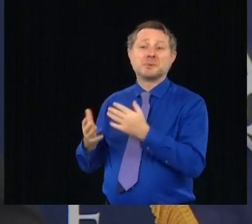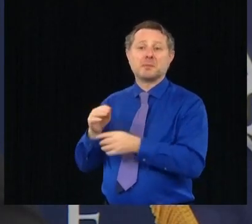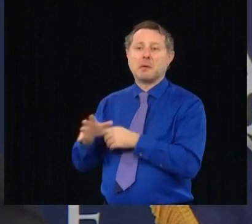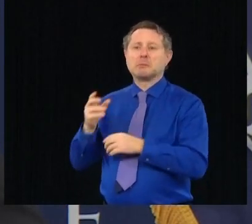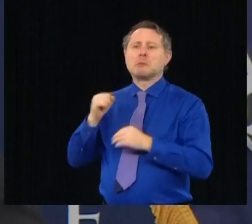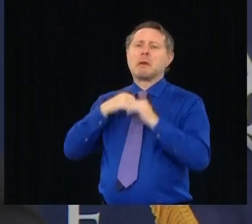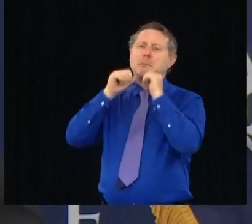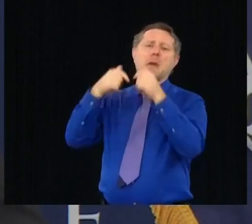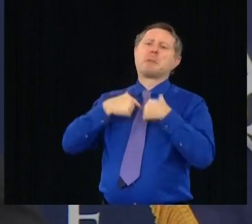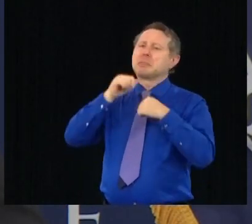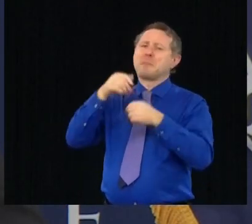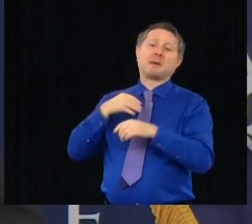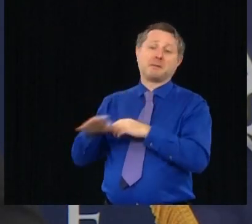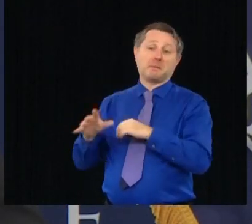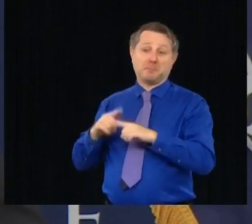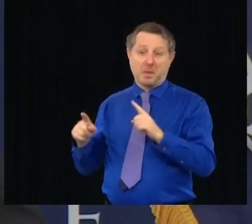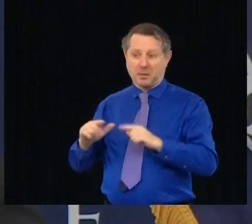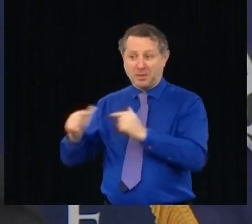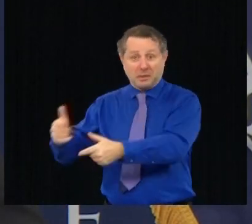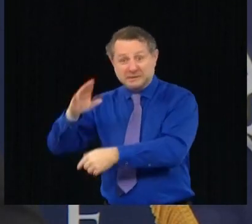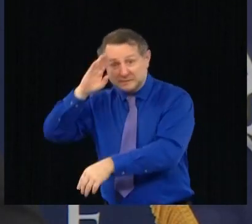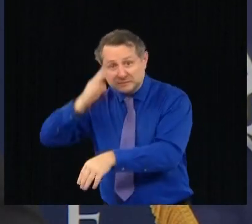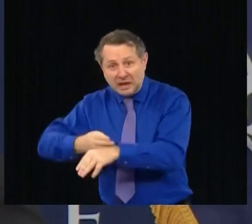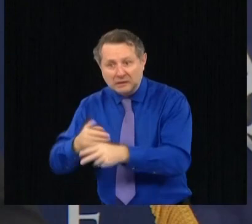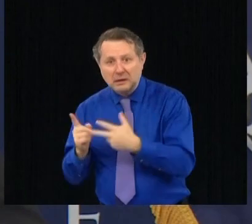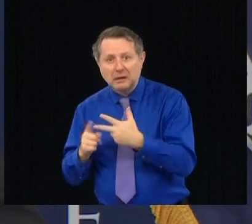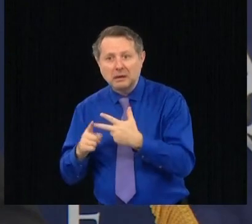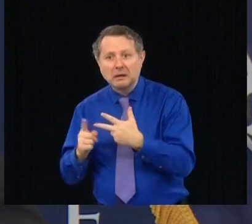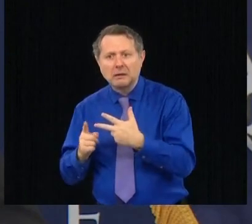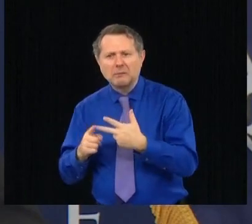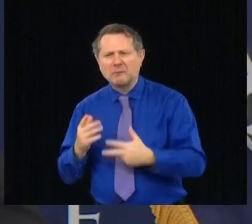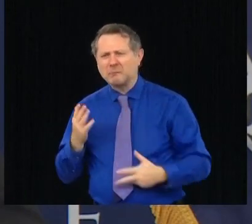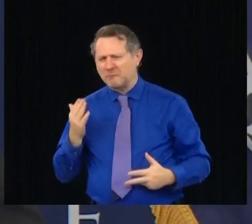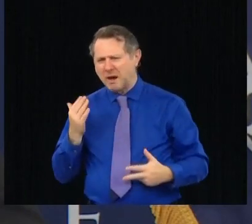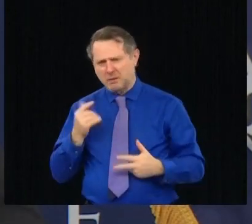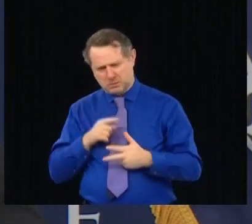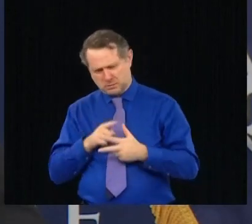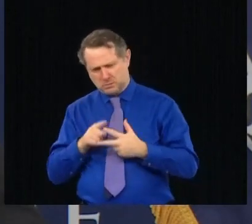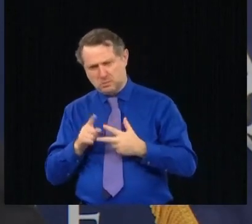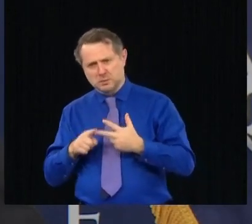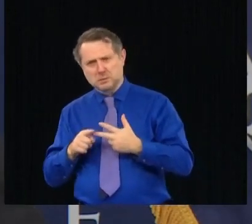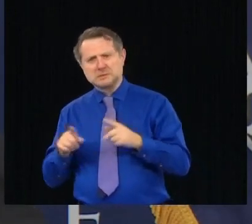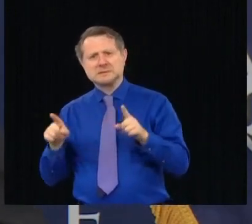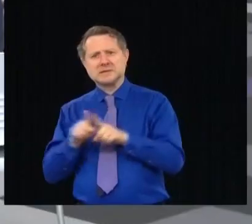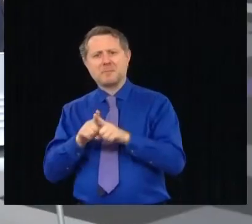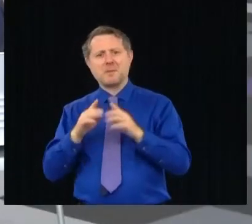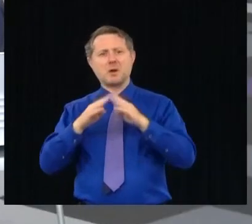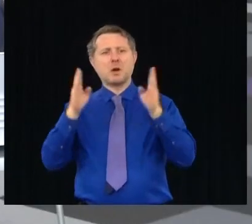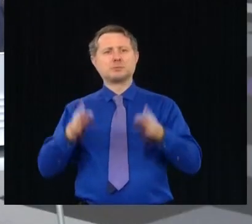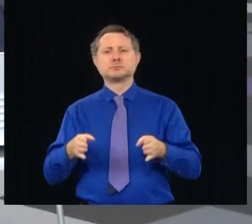FROM CHRIS, THOUGH HE DENIES IT, THEN HIS SON GOT THE VIRUS.